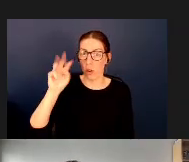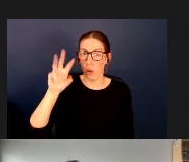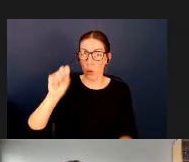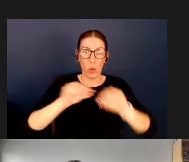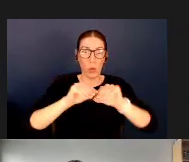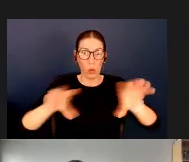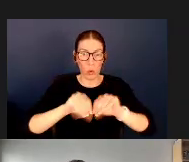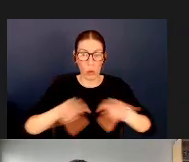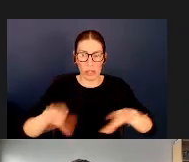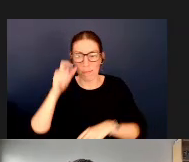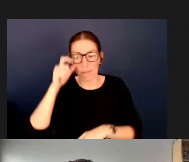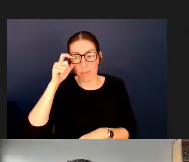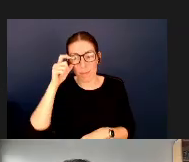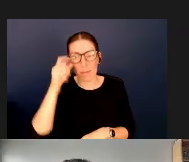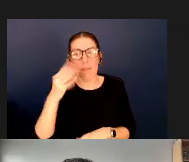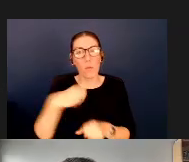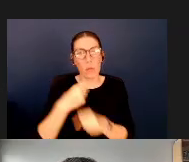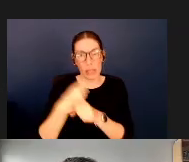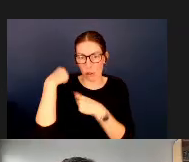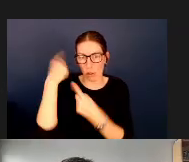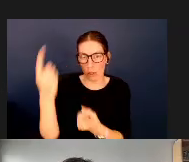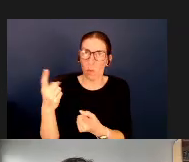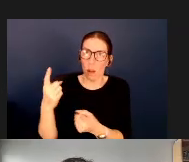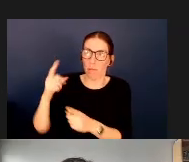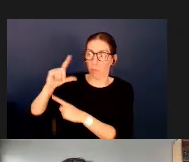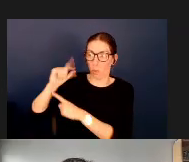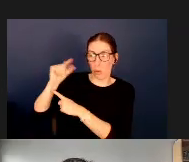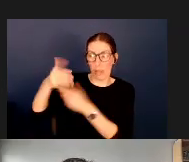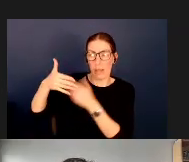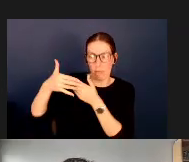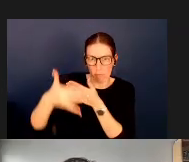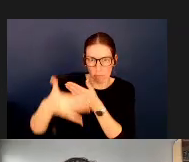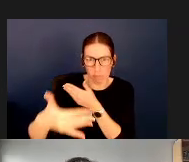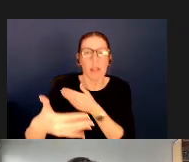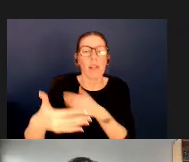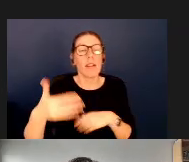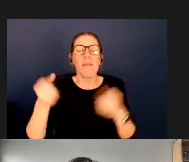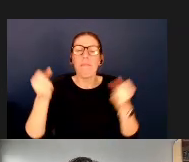and especially since Covid, there have been a lot of reports about delayed access to care,